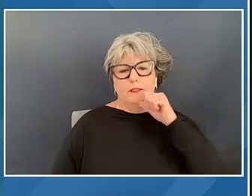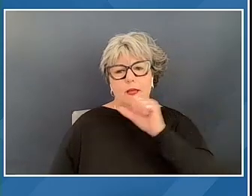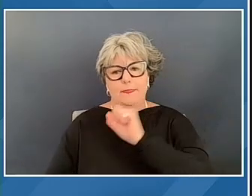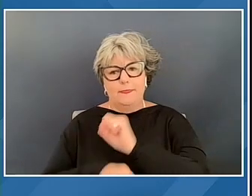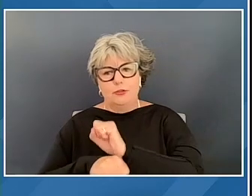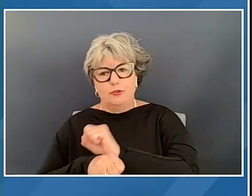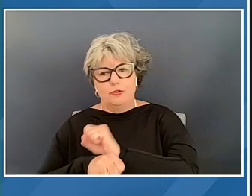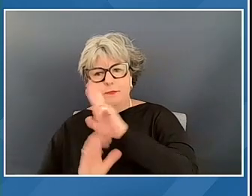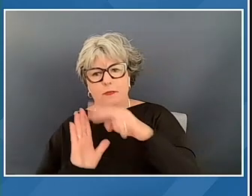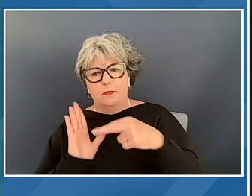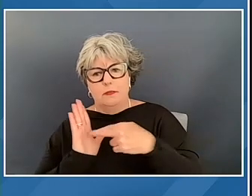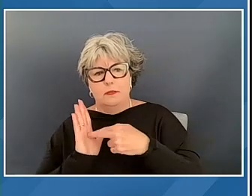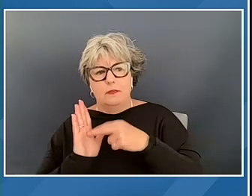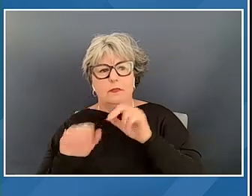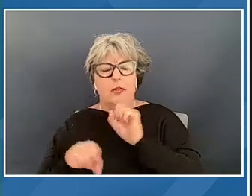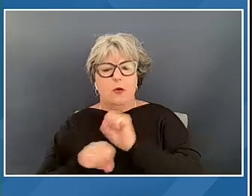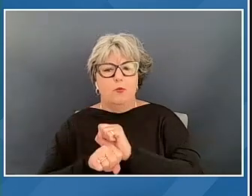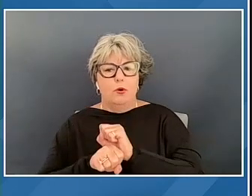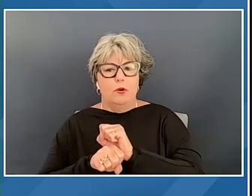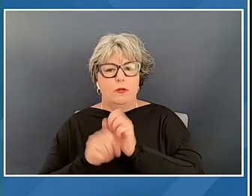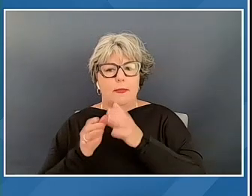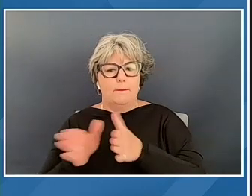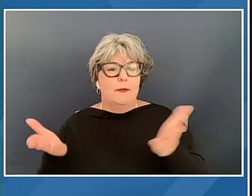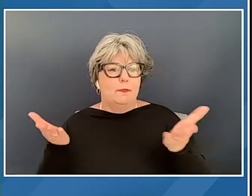public service-oriented occupations.